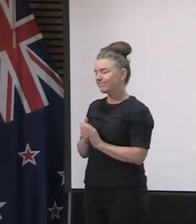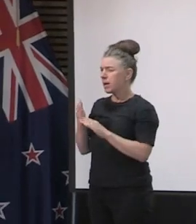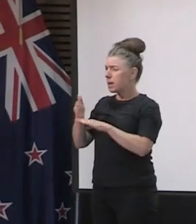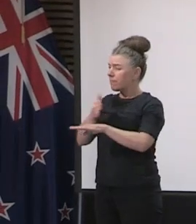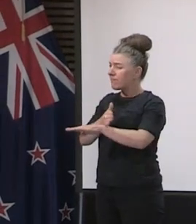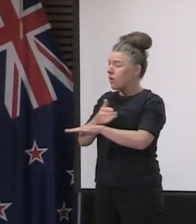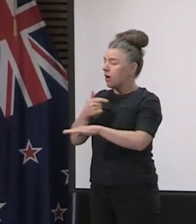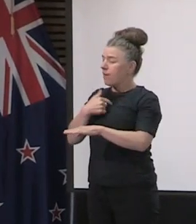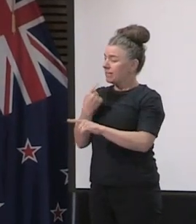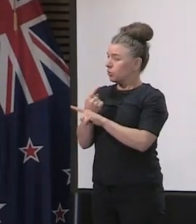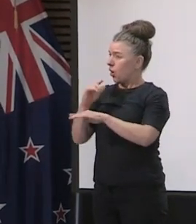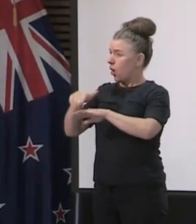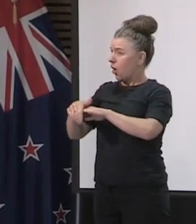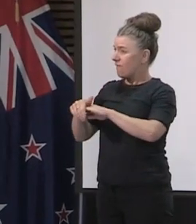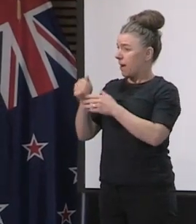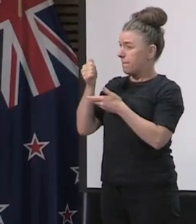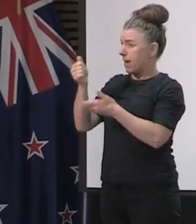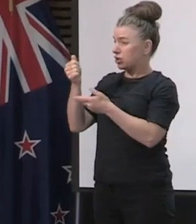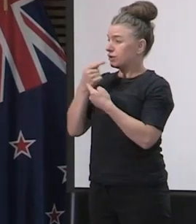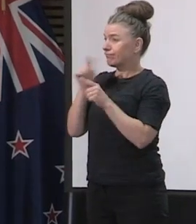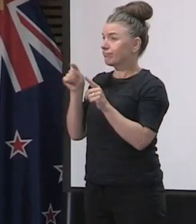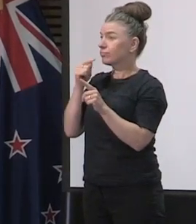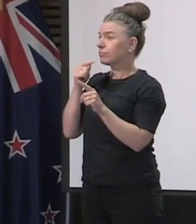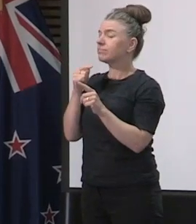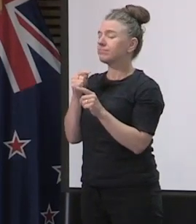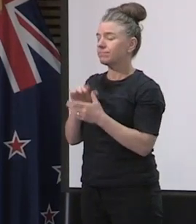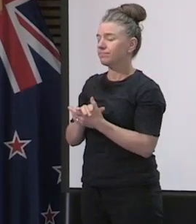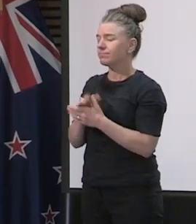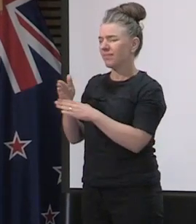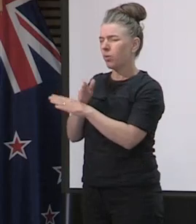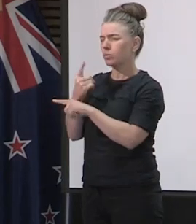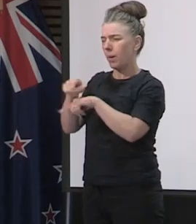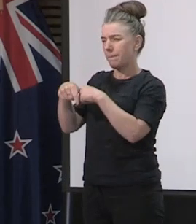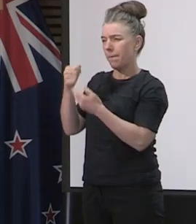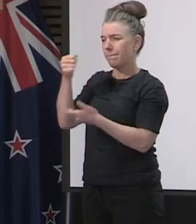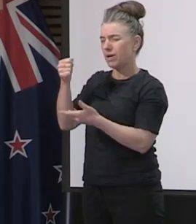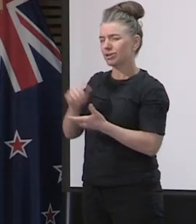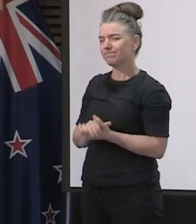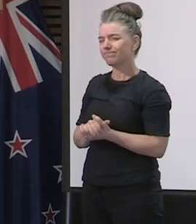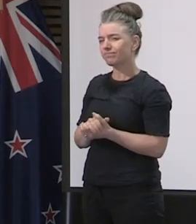Prime Minister. Thank you, Dr Bloomfield. Just before I